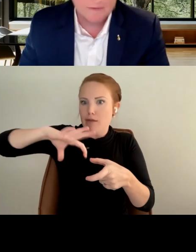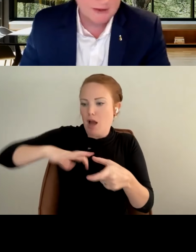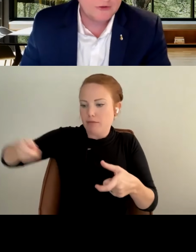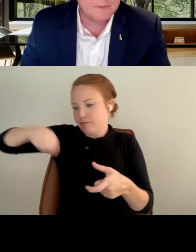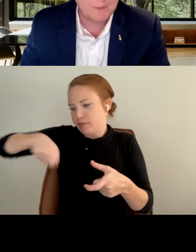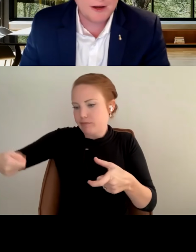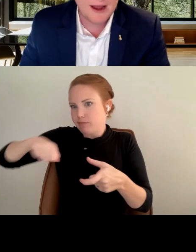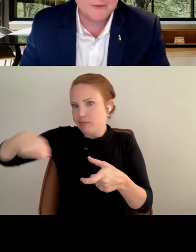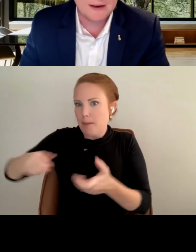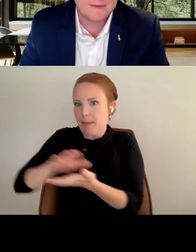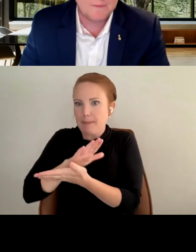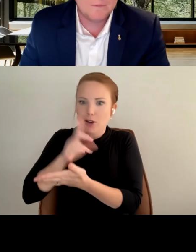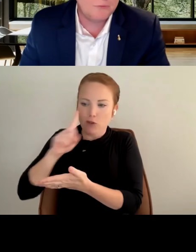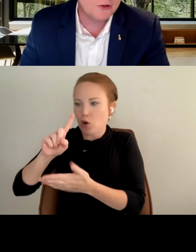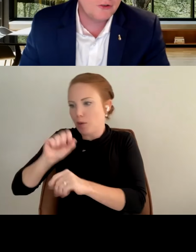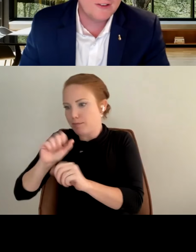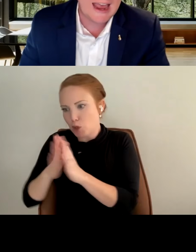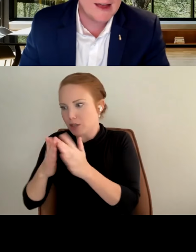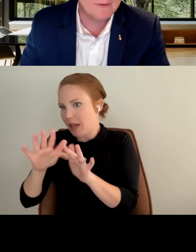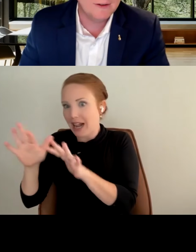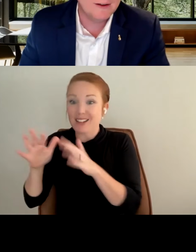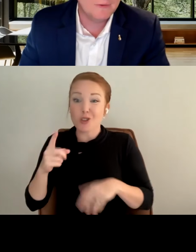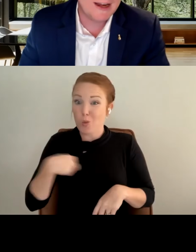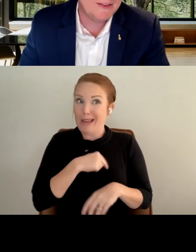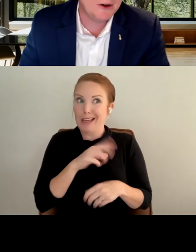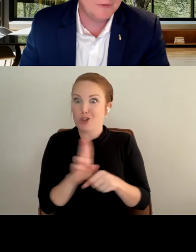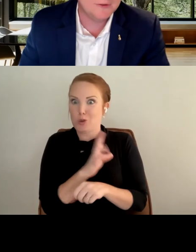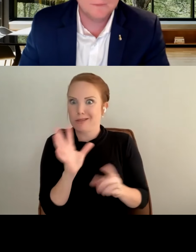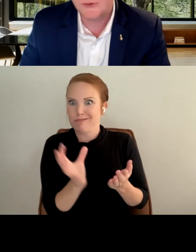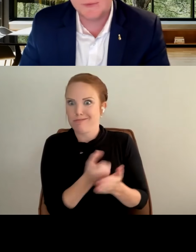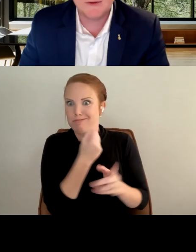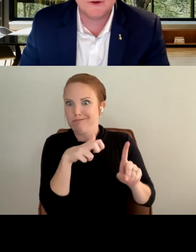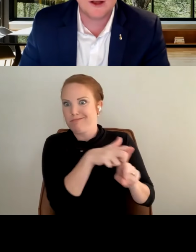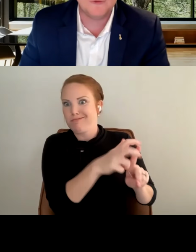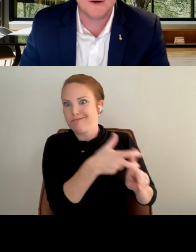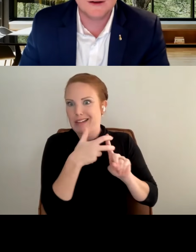that's sure a pretty nice solution to have right in your office. Same thing with your software.